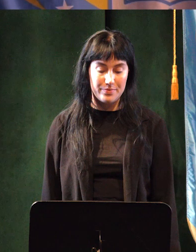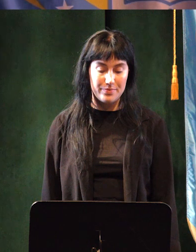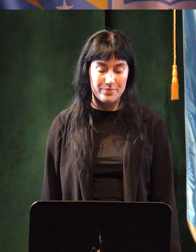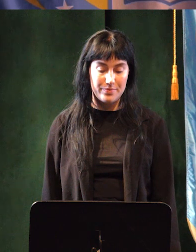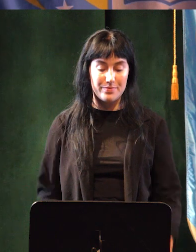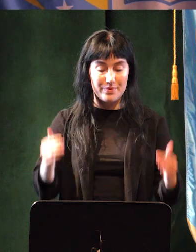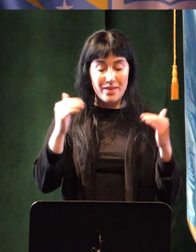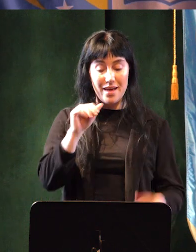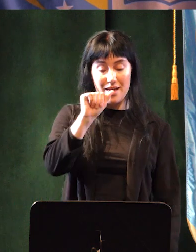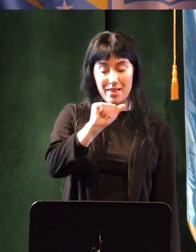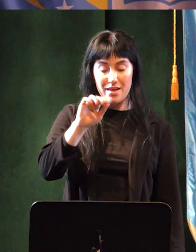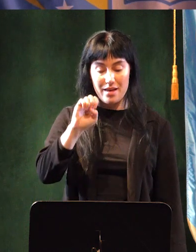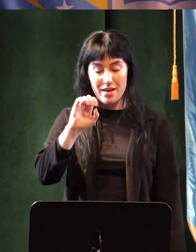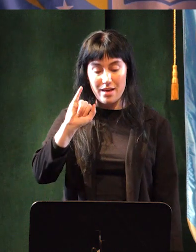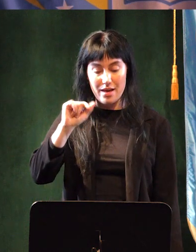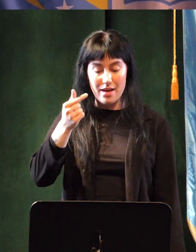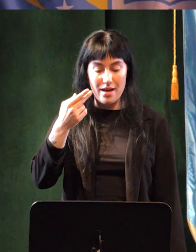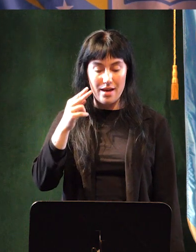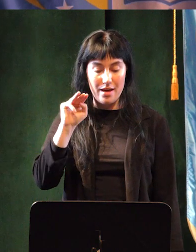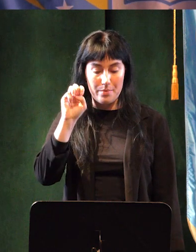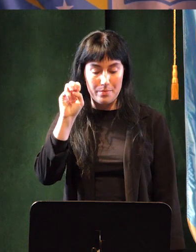Alexis Amy